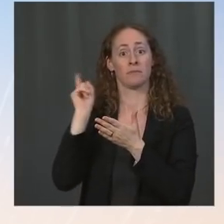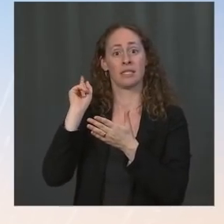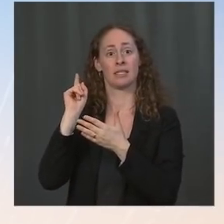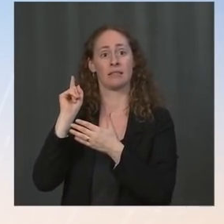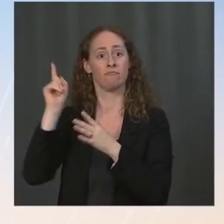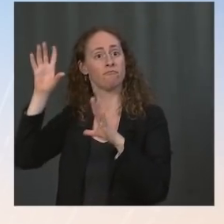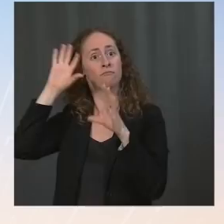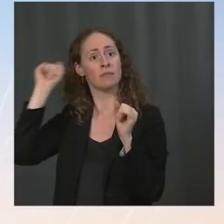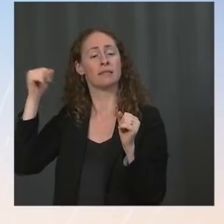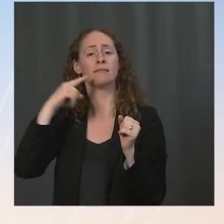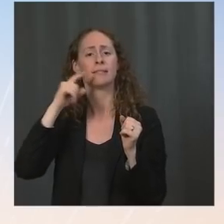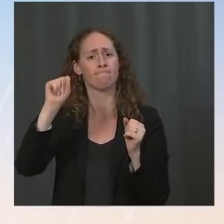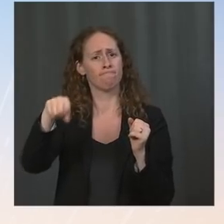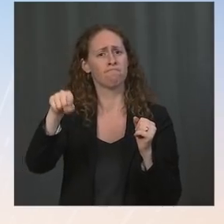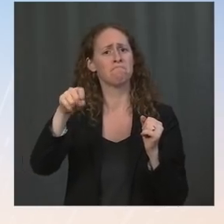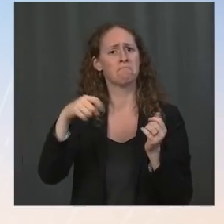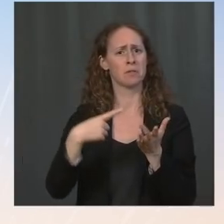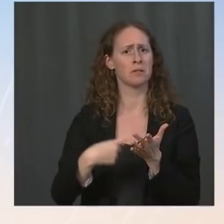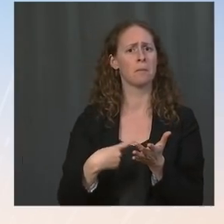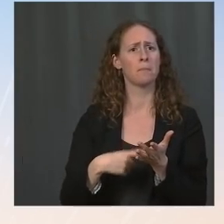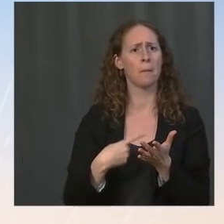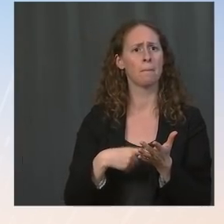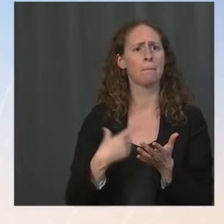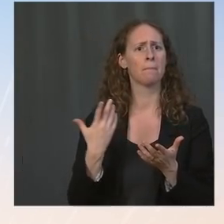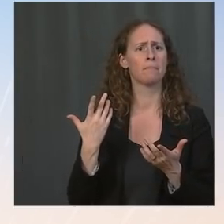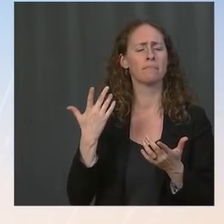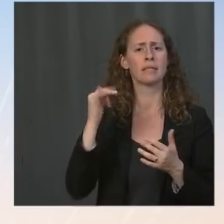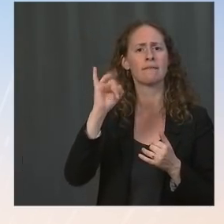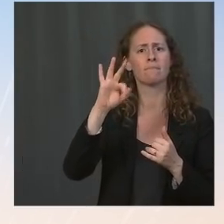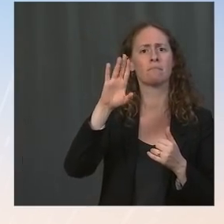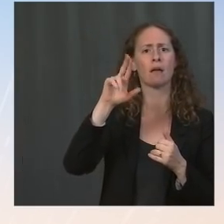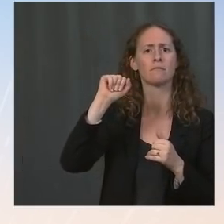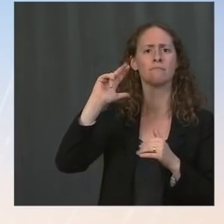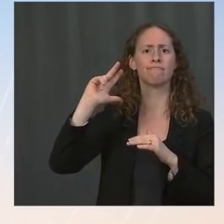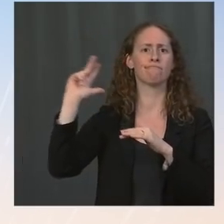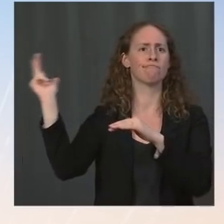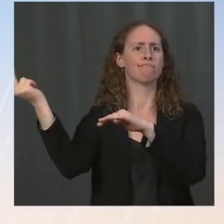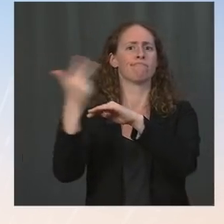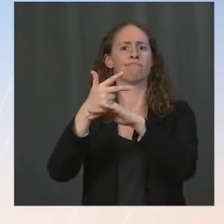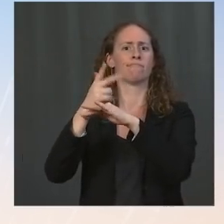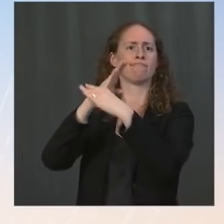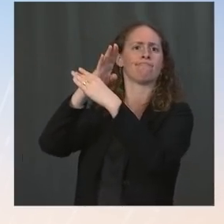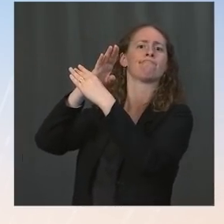where maybe a bus is coming through and some names have been given. But then he also added